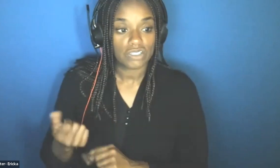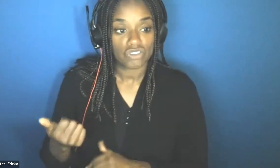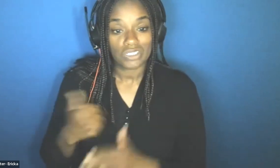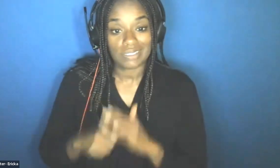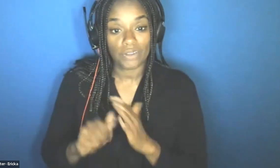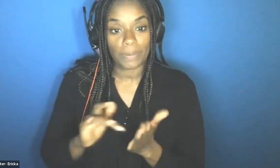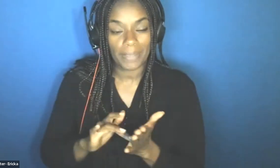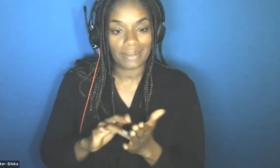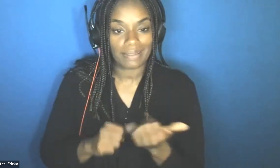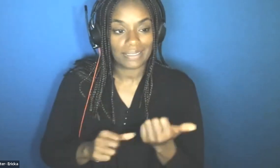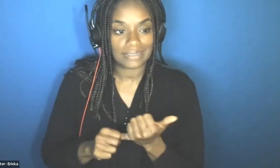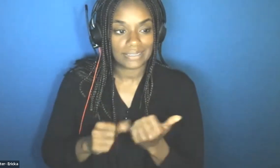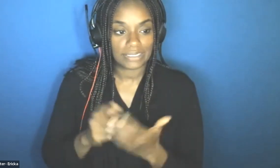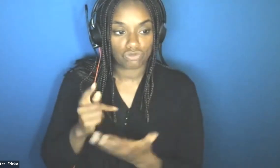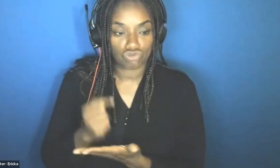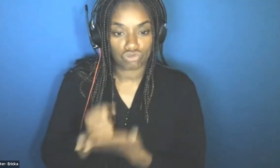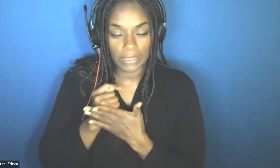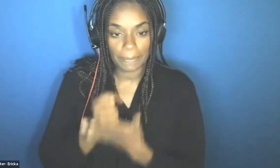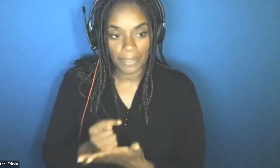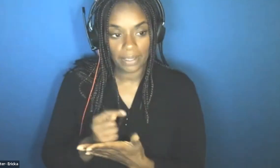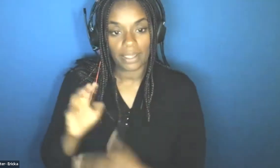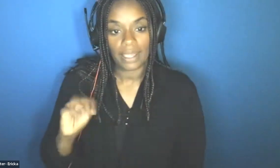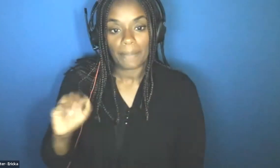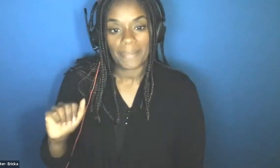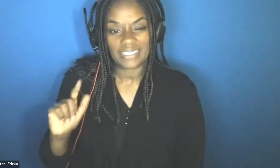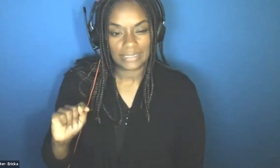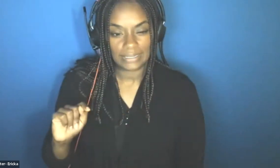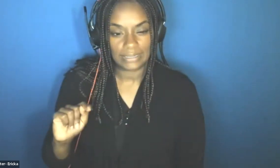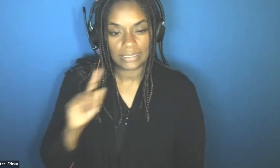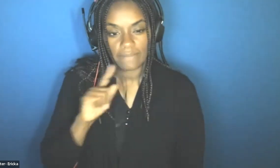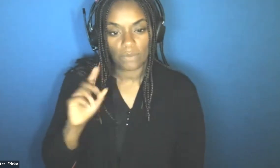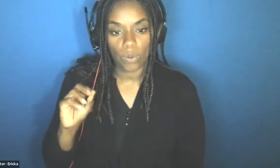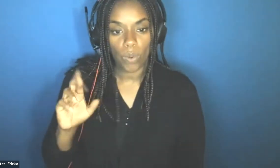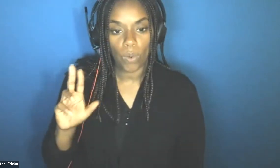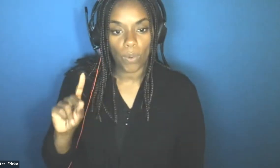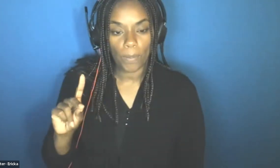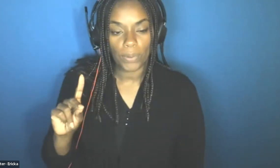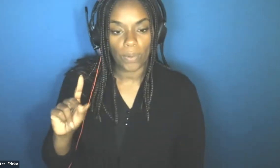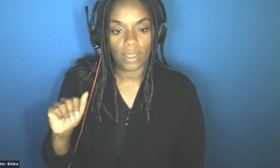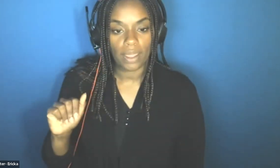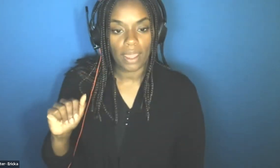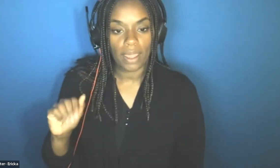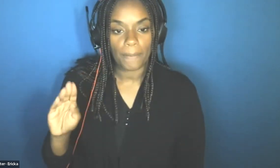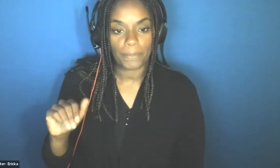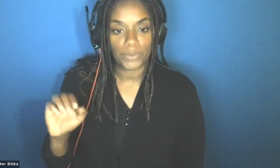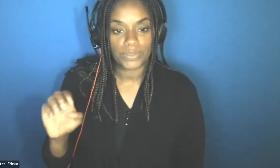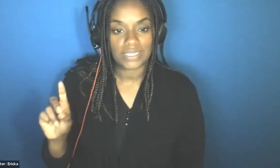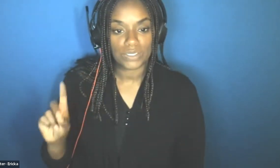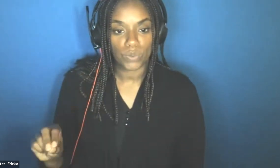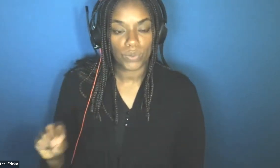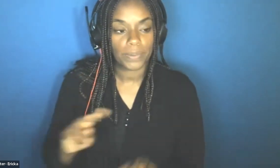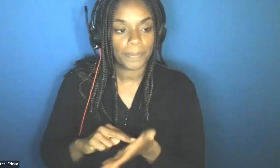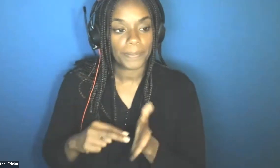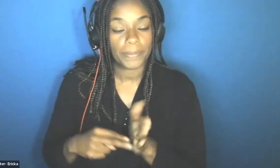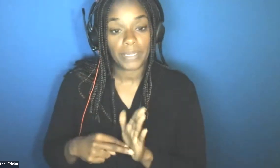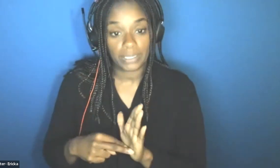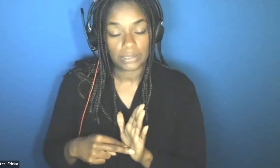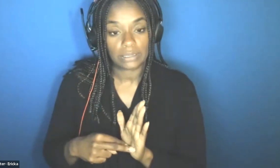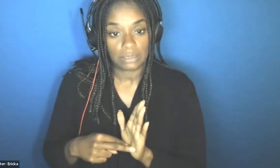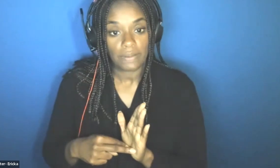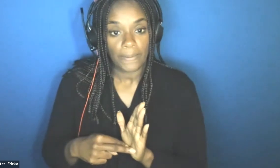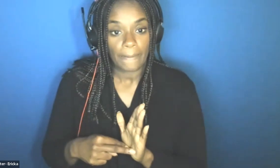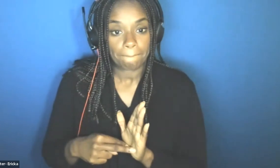She has been in recovery for five years from addiction to OxyContin.